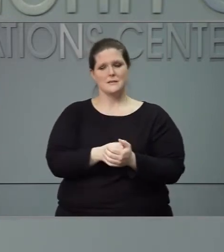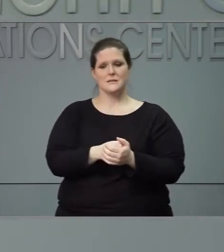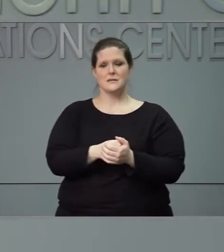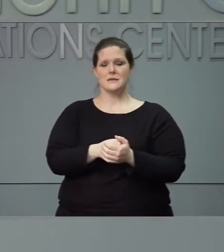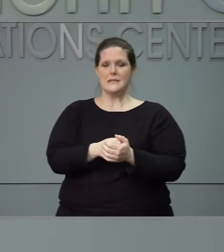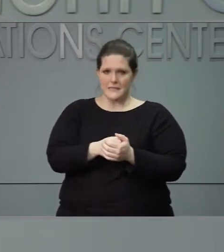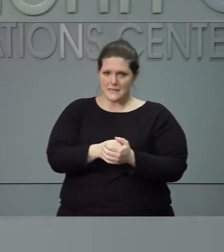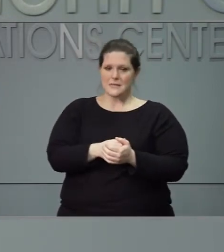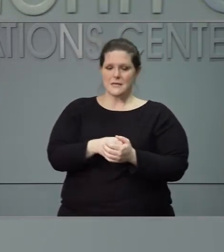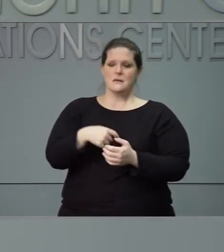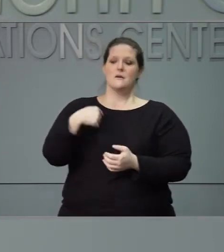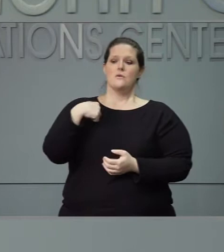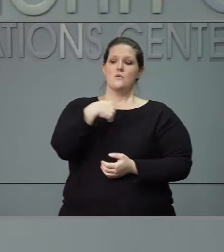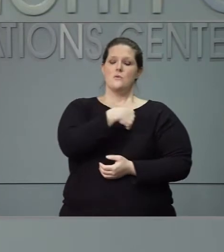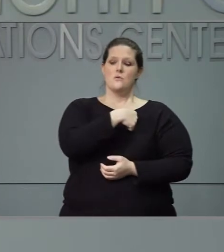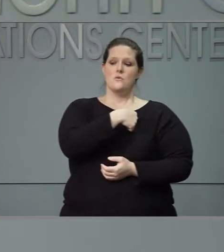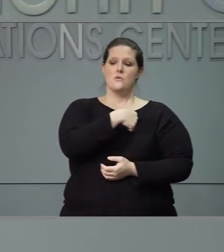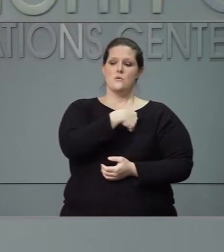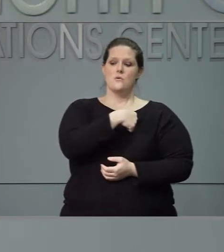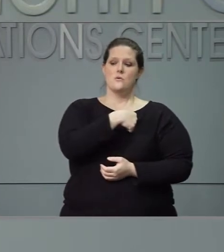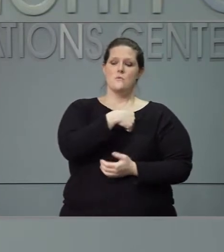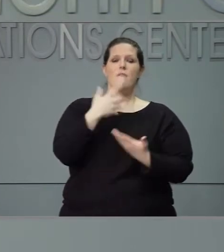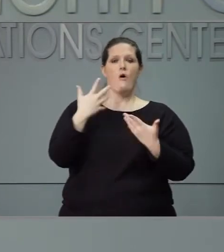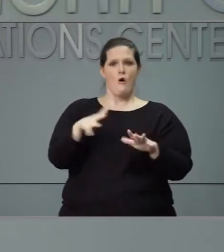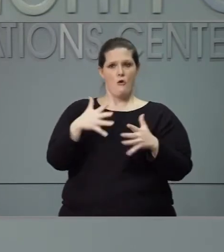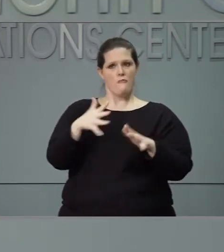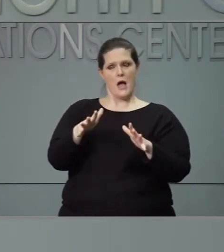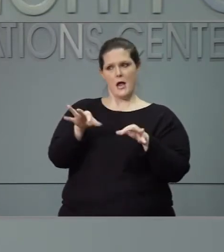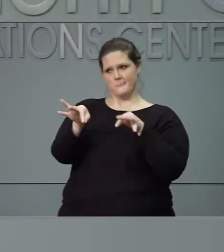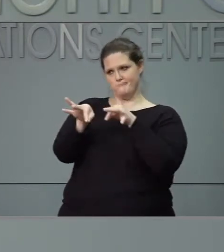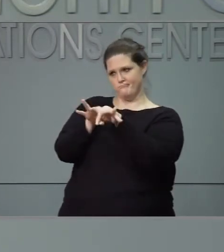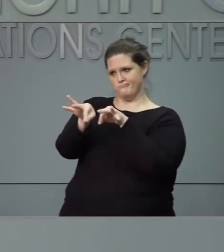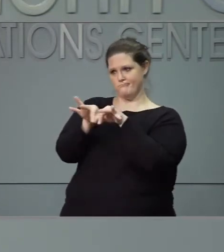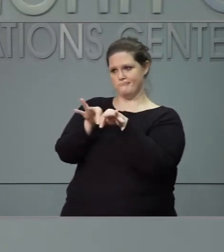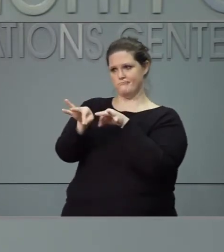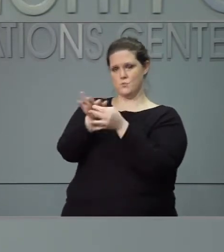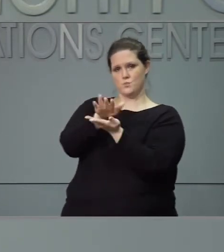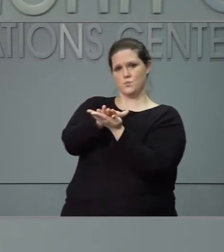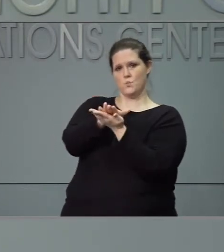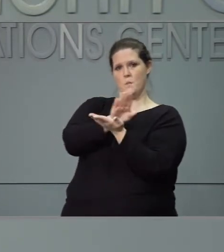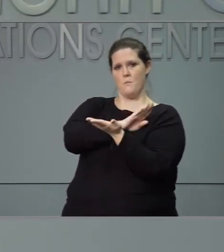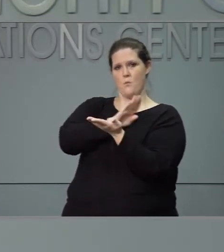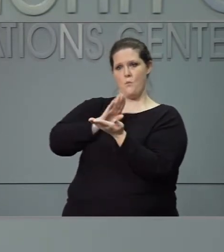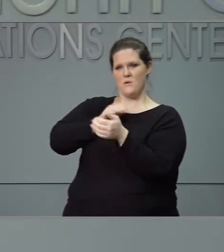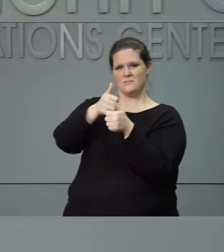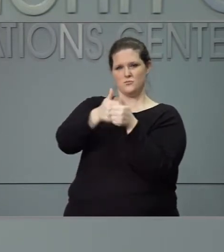POR LA ACCIÓN, DE LAS UNIVERSIDADES LÍDERES, HOSPITALES DE TODO EL MUNDO.